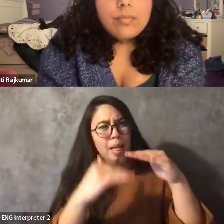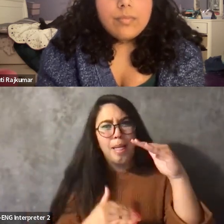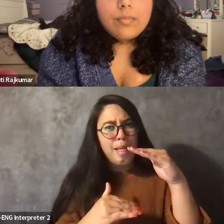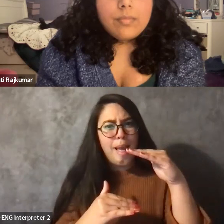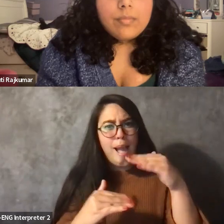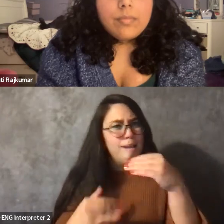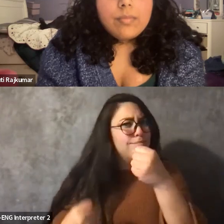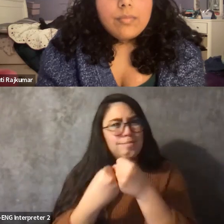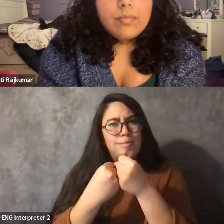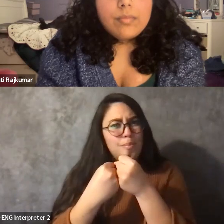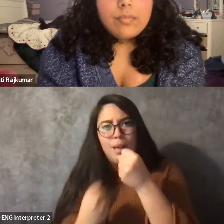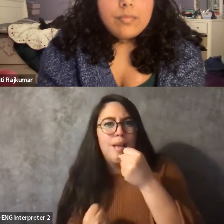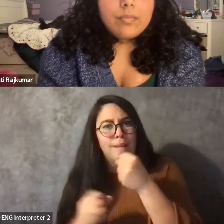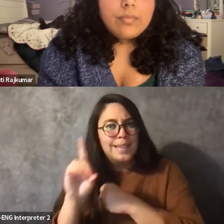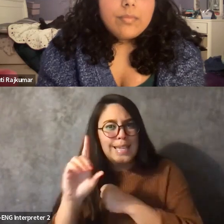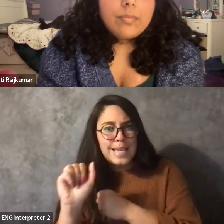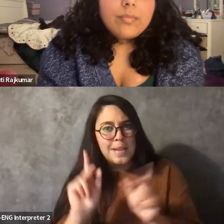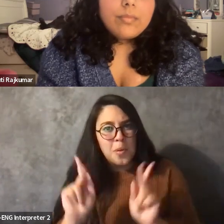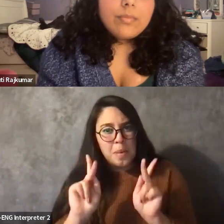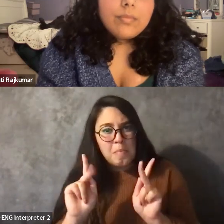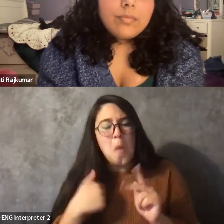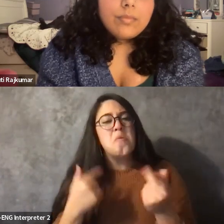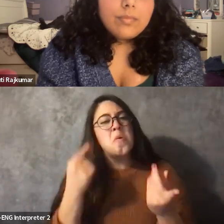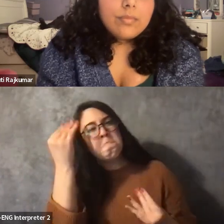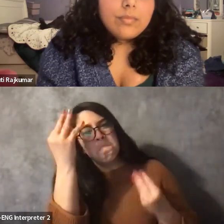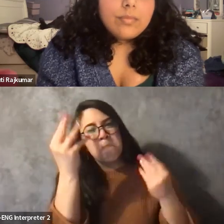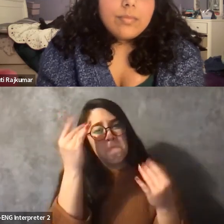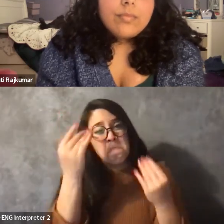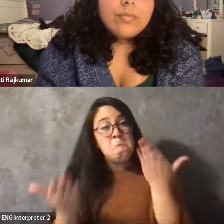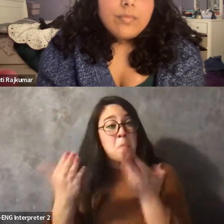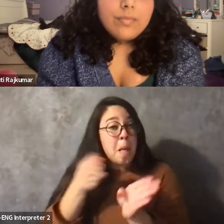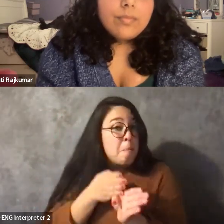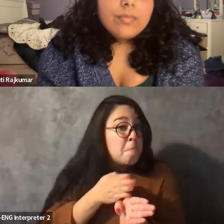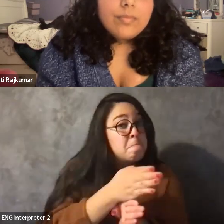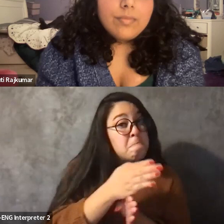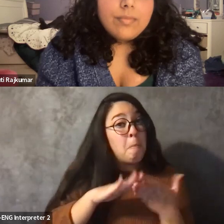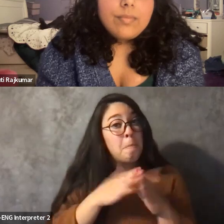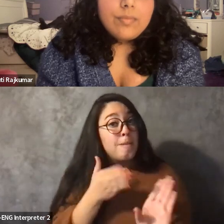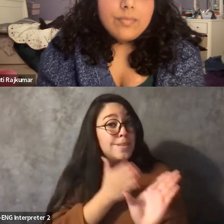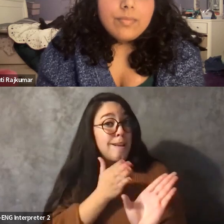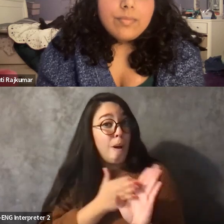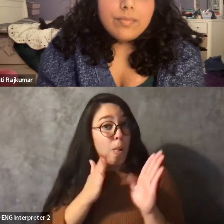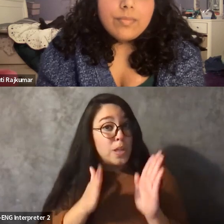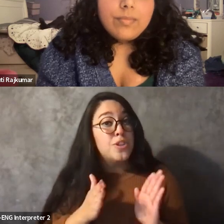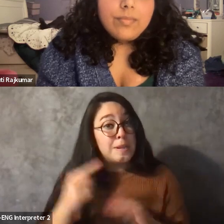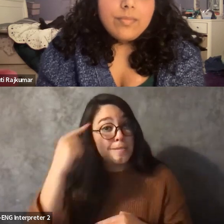And so like I'm thinking that I also might want to go into the mental health field as a psychologist just to like bridge the gap.